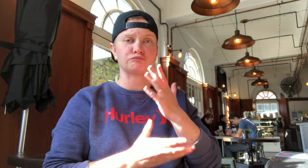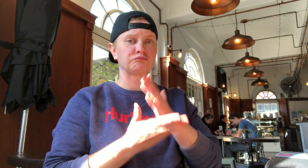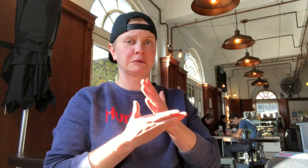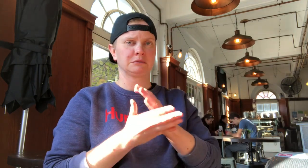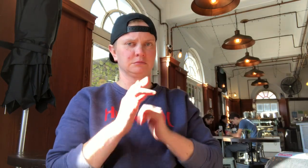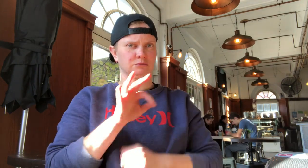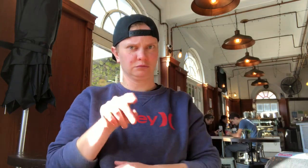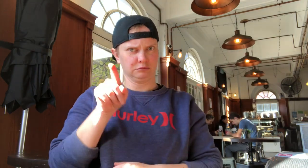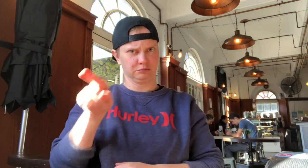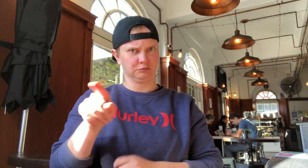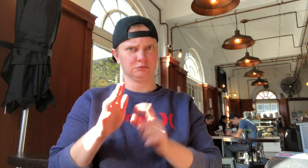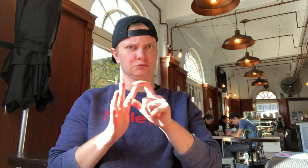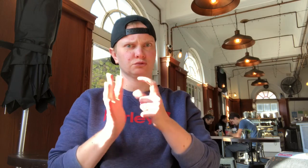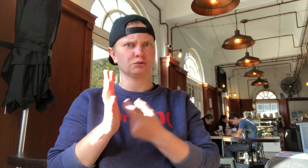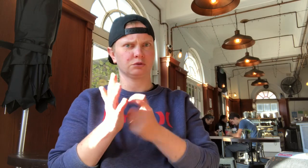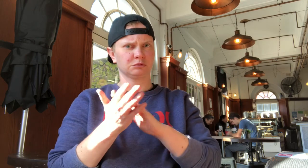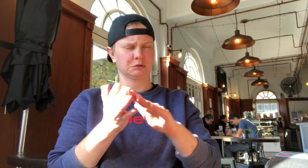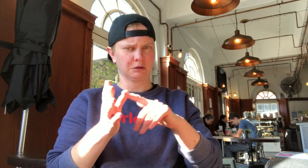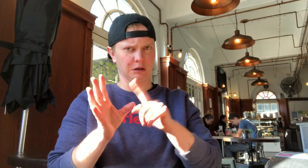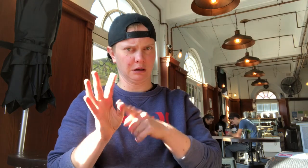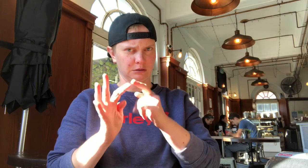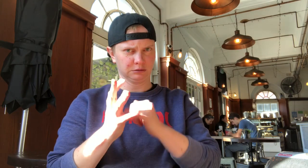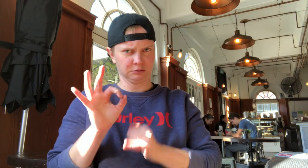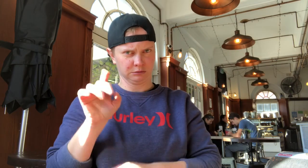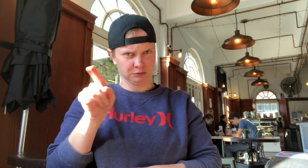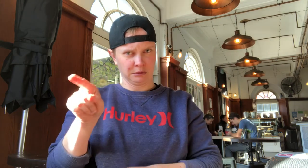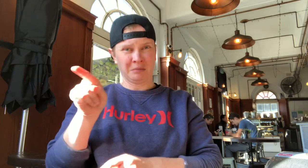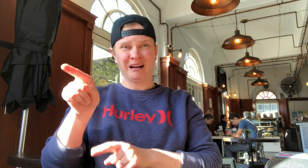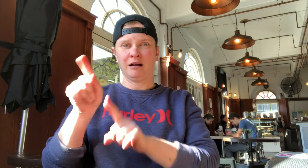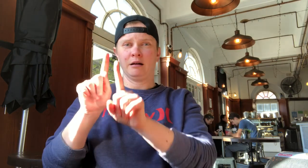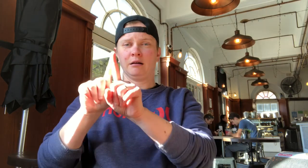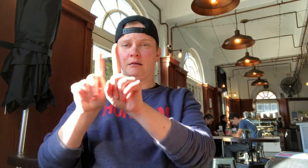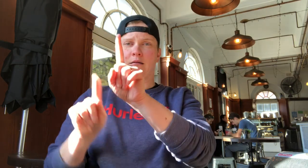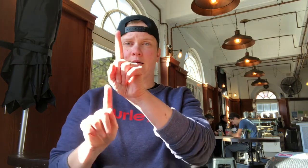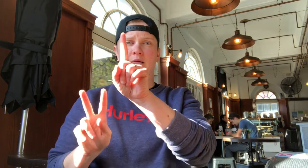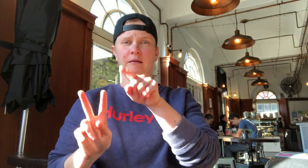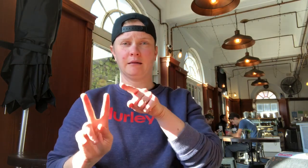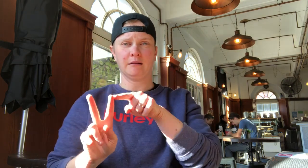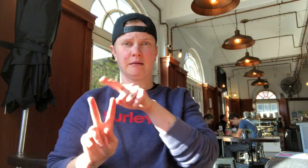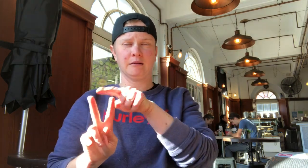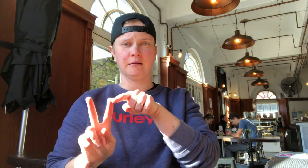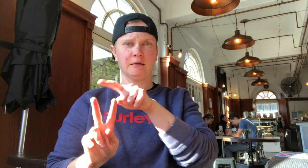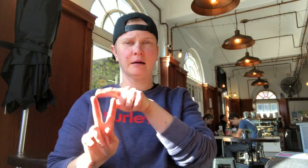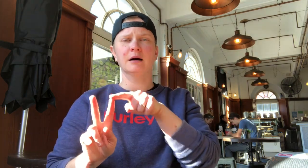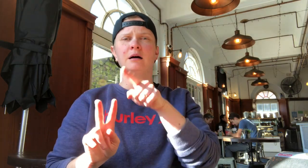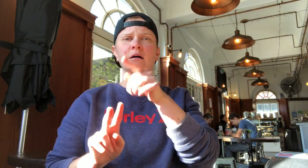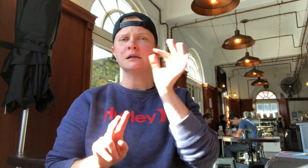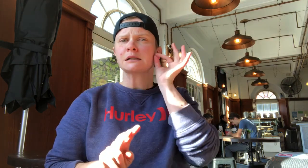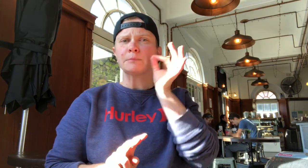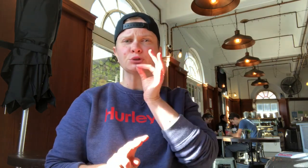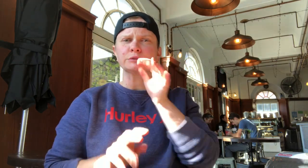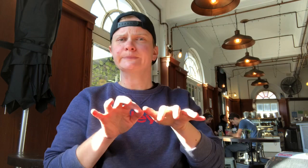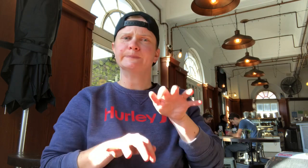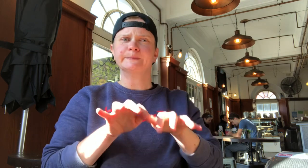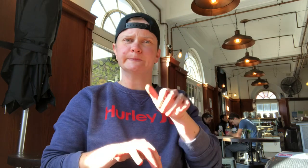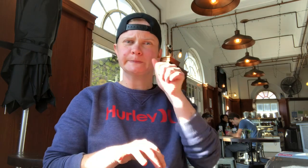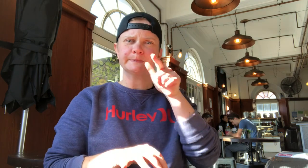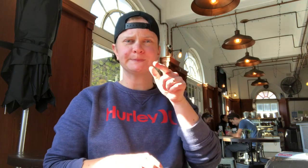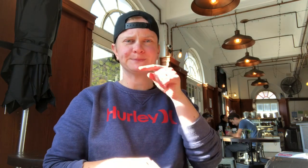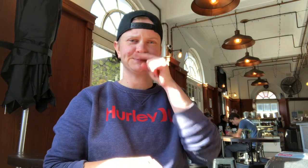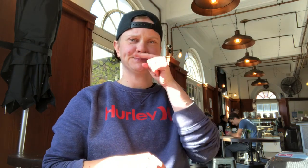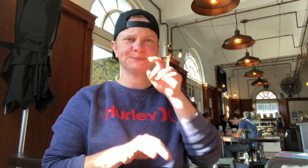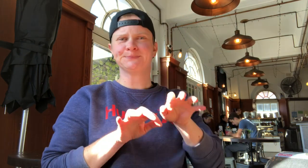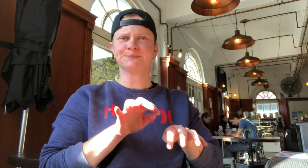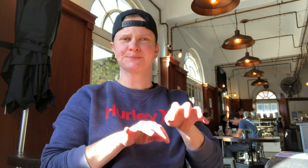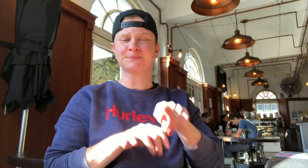Dr Hayes's receptionists, not Dr Hayes himself, the recptionists are actual snubs